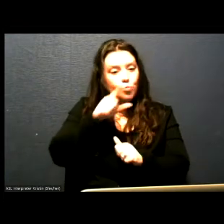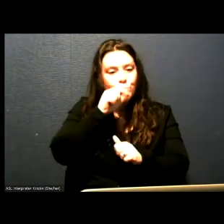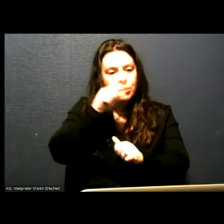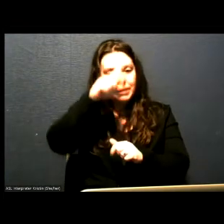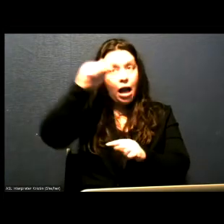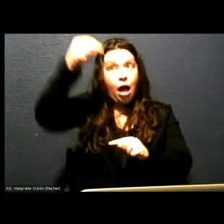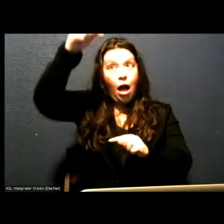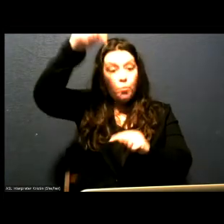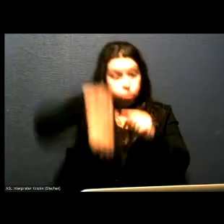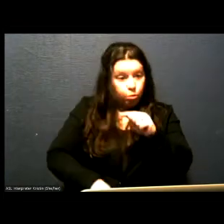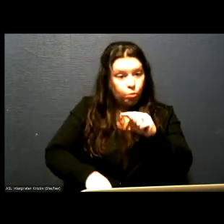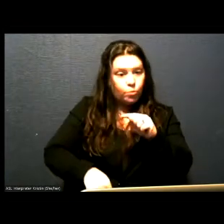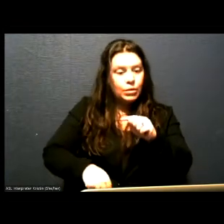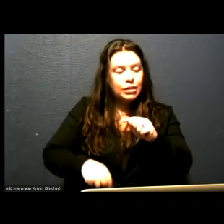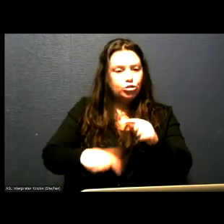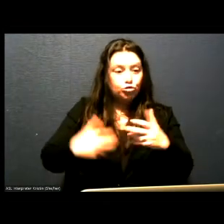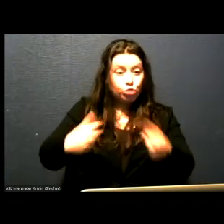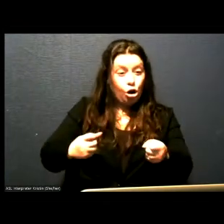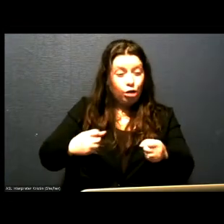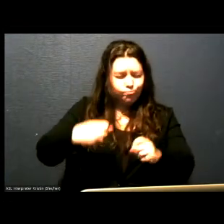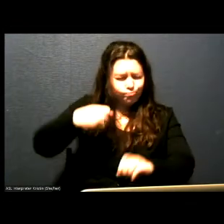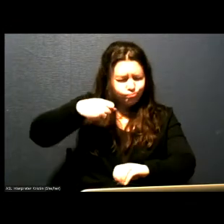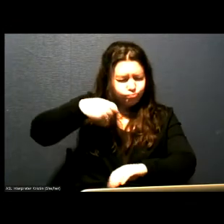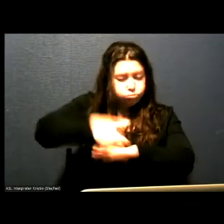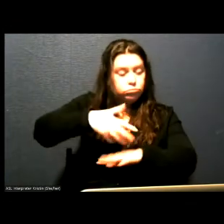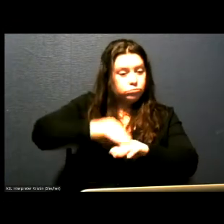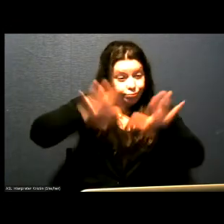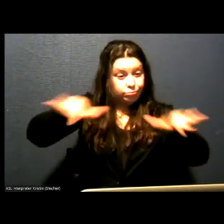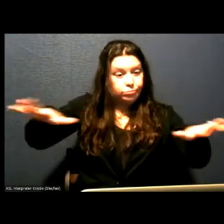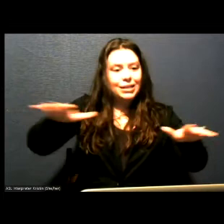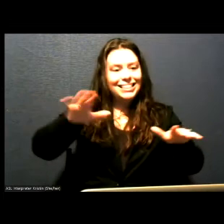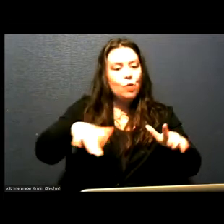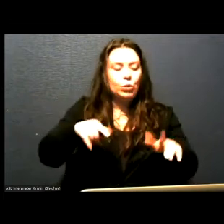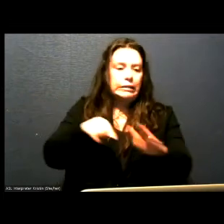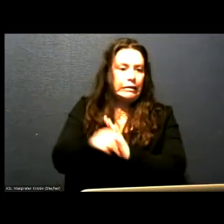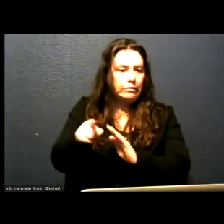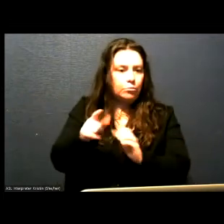forceful hit into the water, but these guys are designed with air sacs underneath their skin